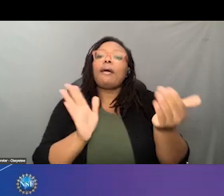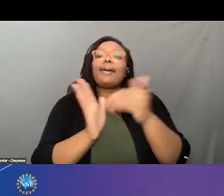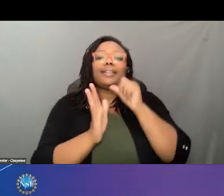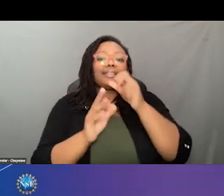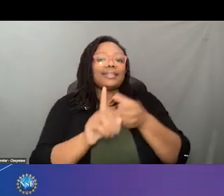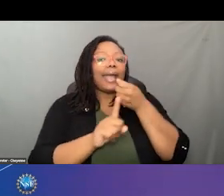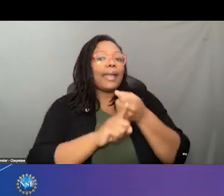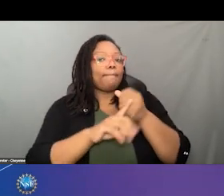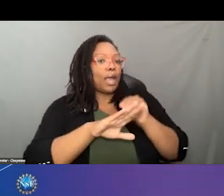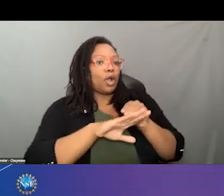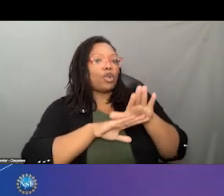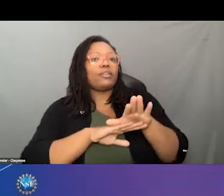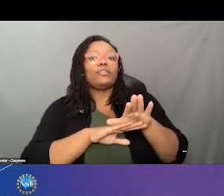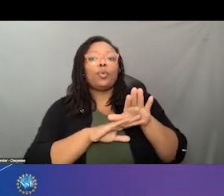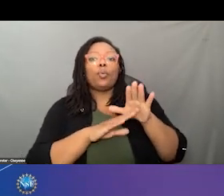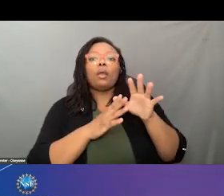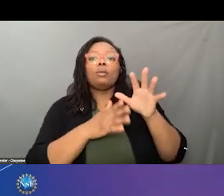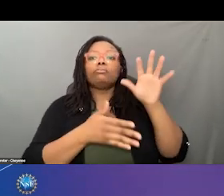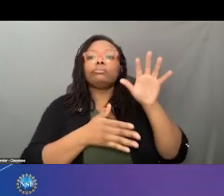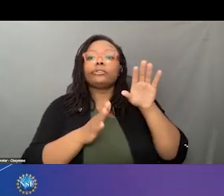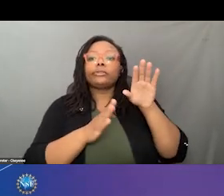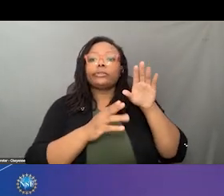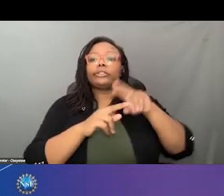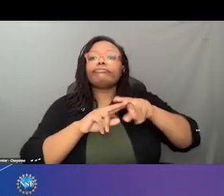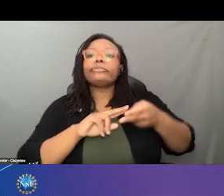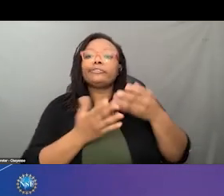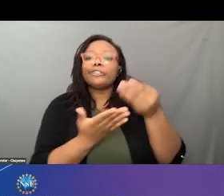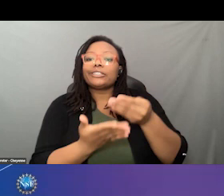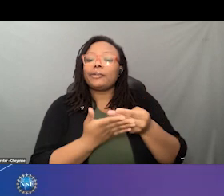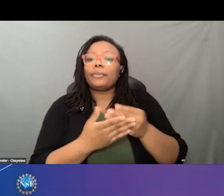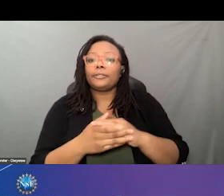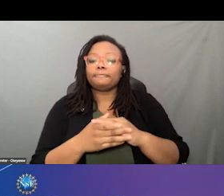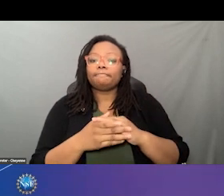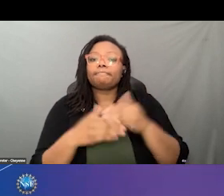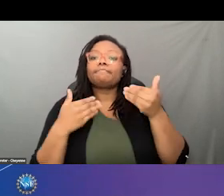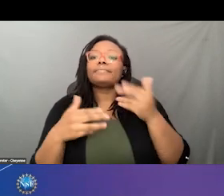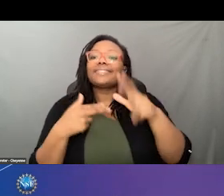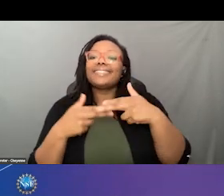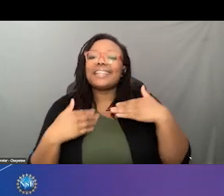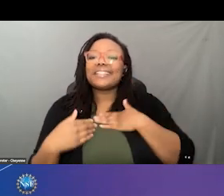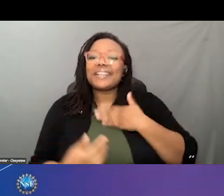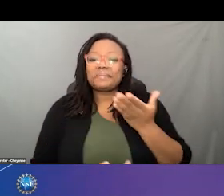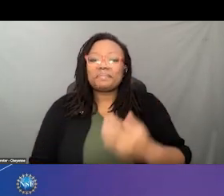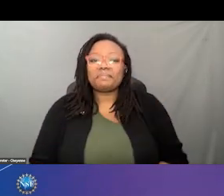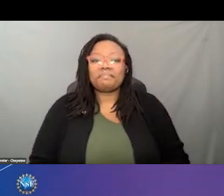that does not affect the drawdown of funds. Let's go ahead to the next slide, please.